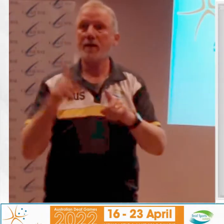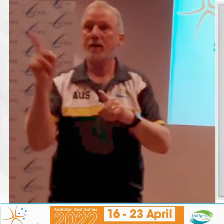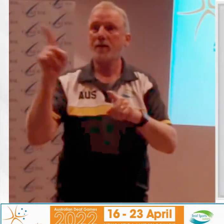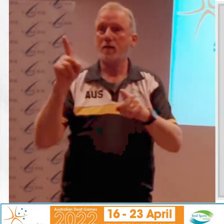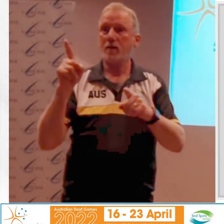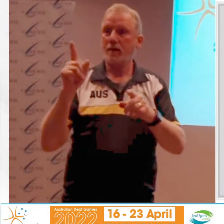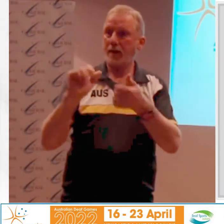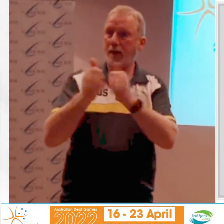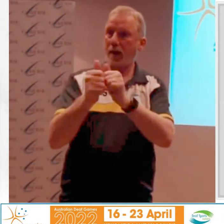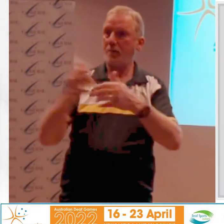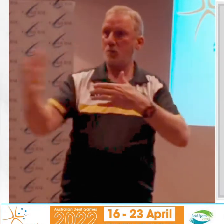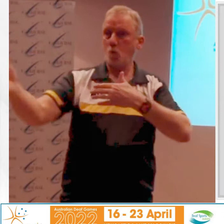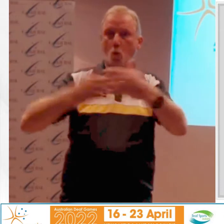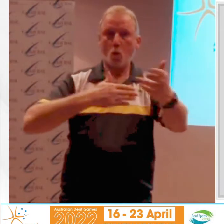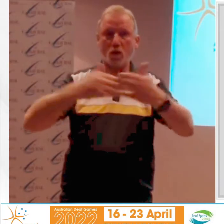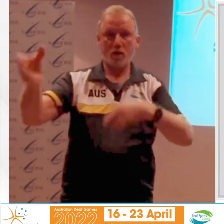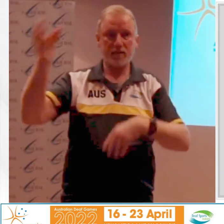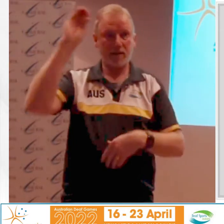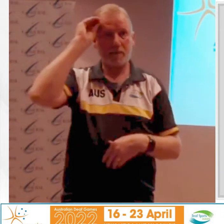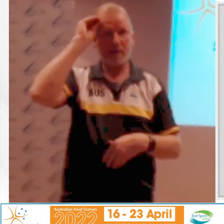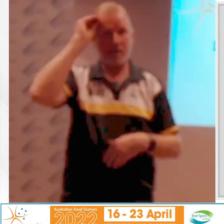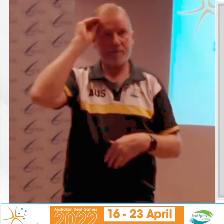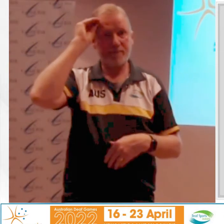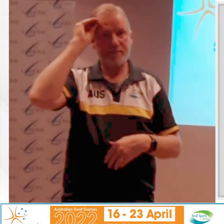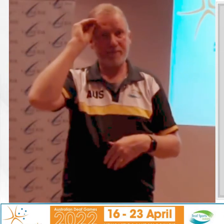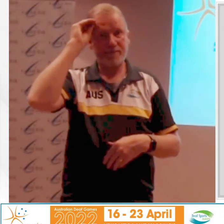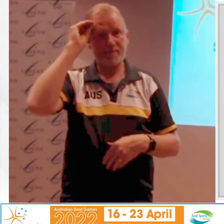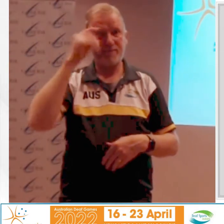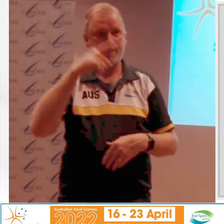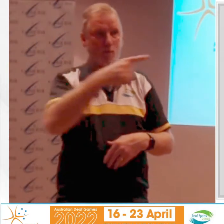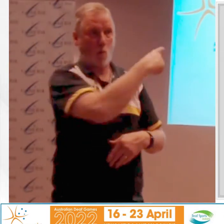okay here's the next slide so the games organizing committee